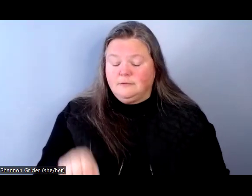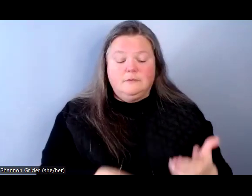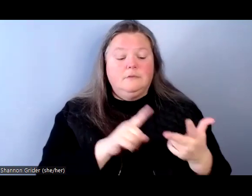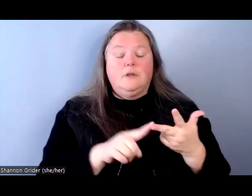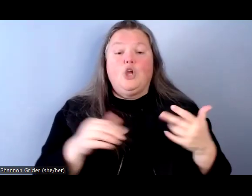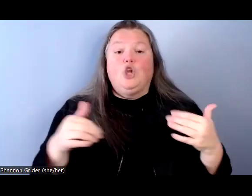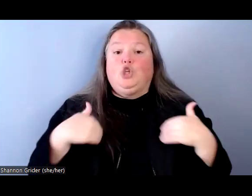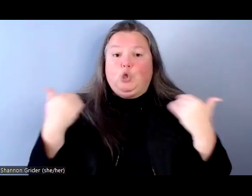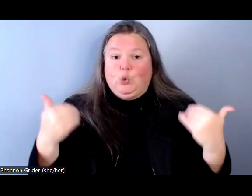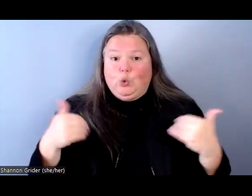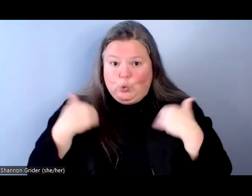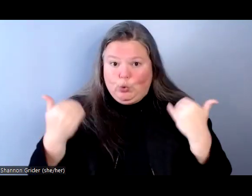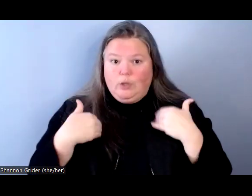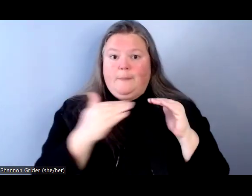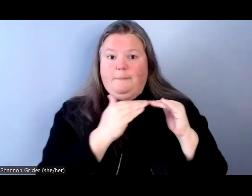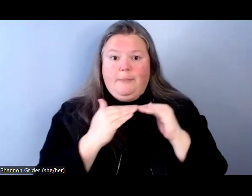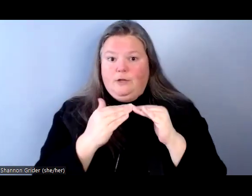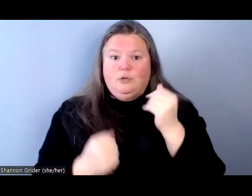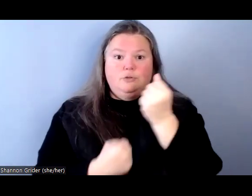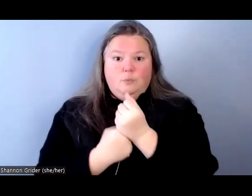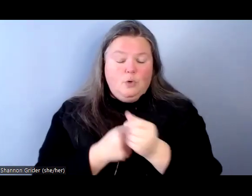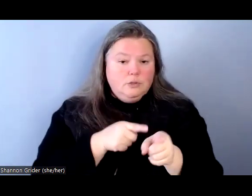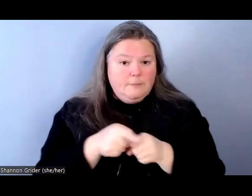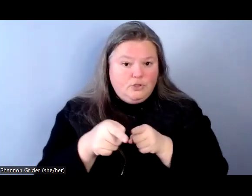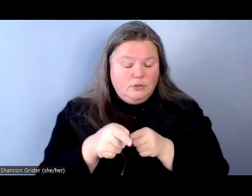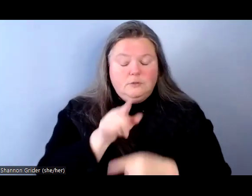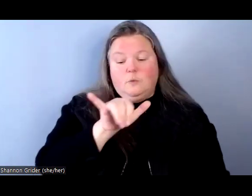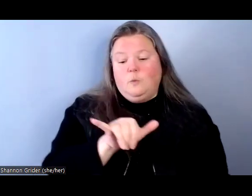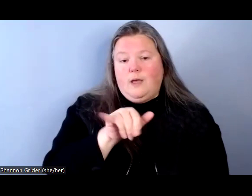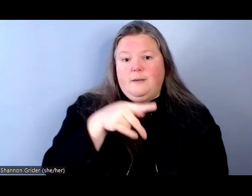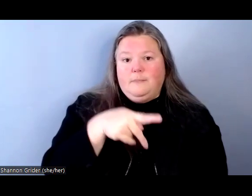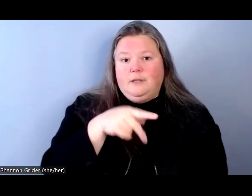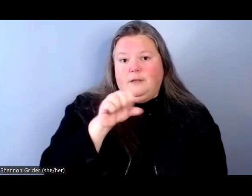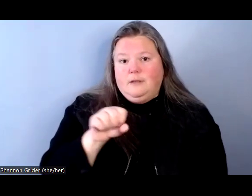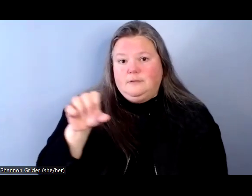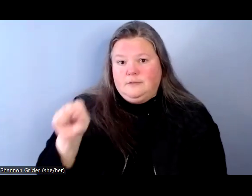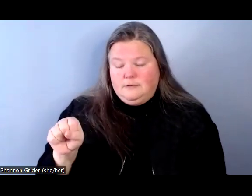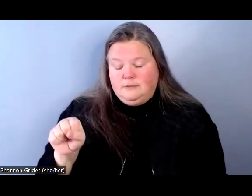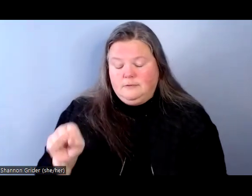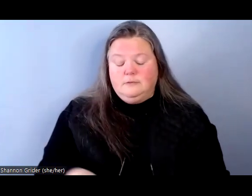Youth Peer Support Specialist (YPSS),